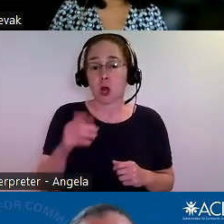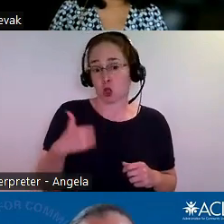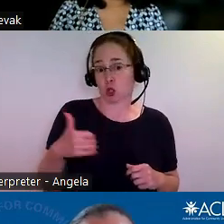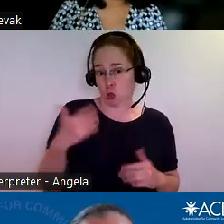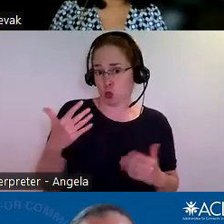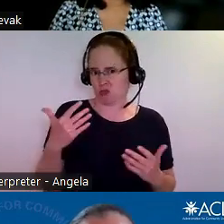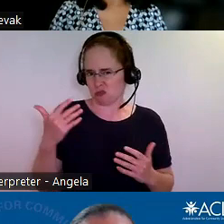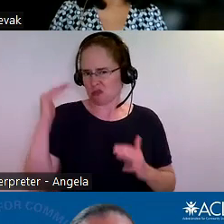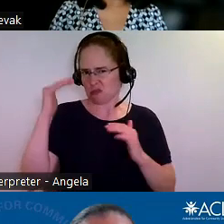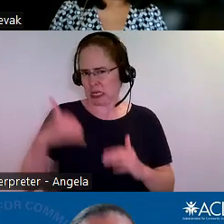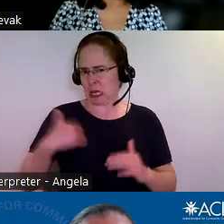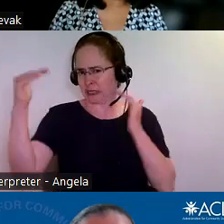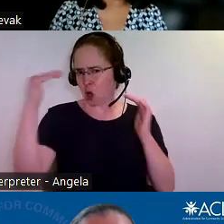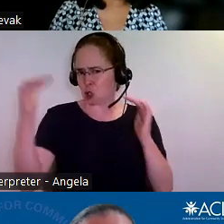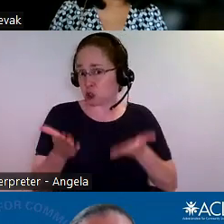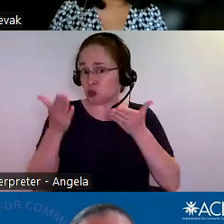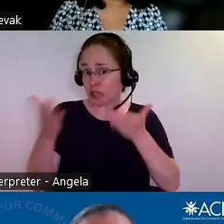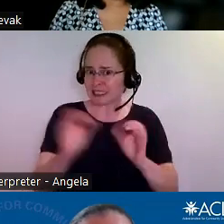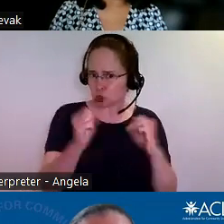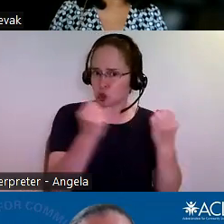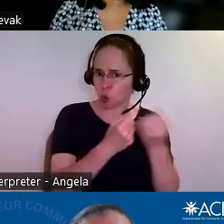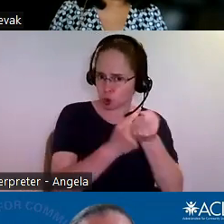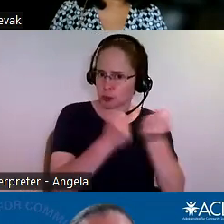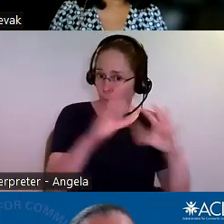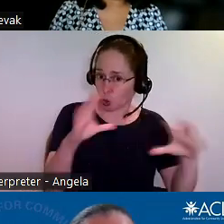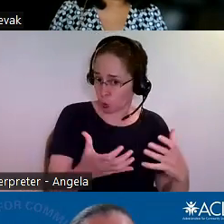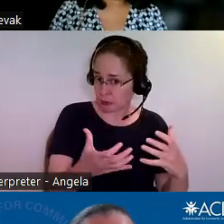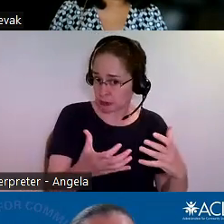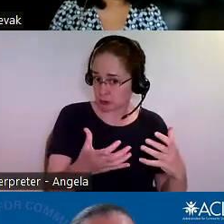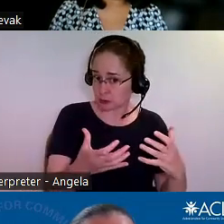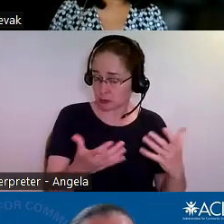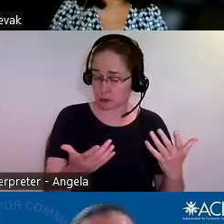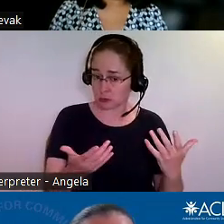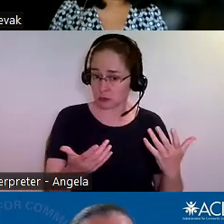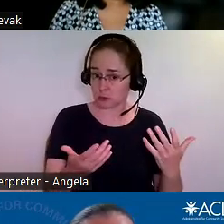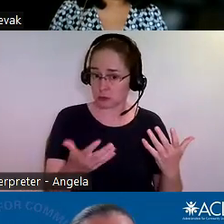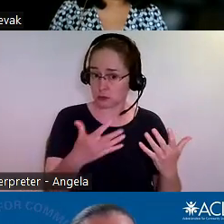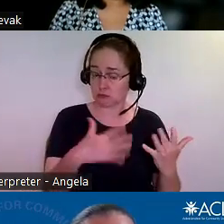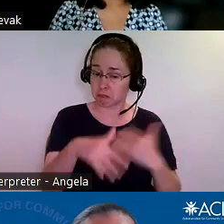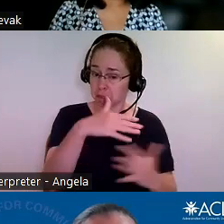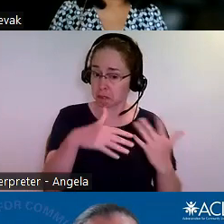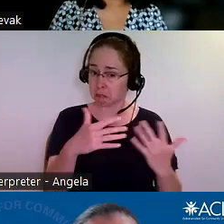were suggesting social support groups, did it come up in terms of the type of format that they